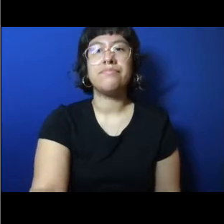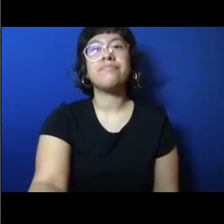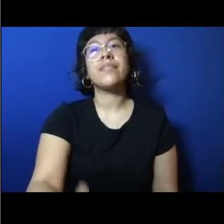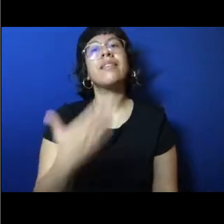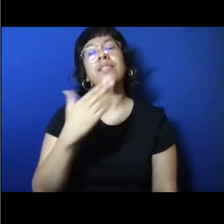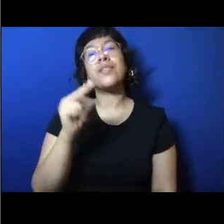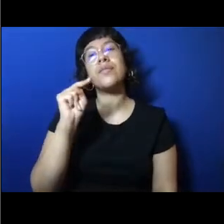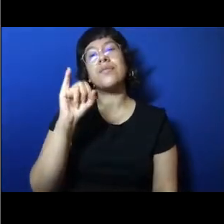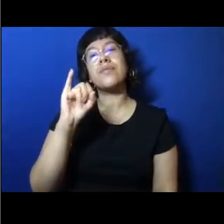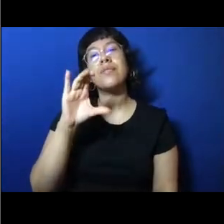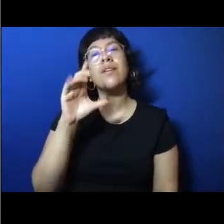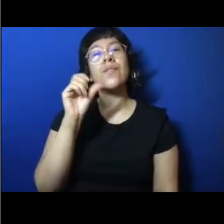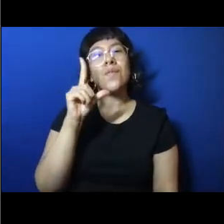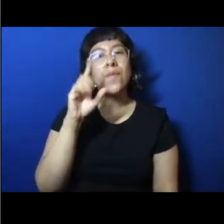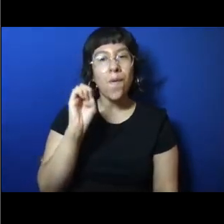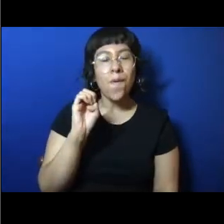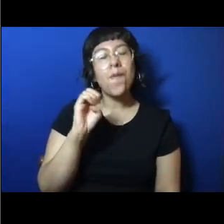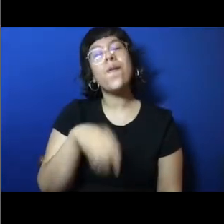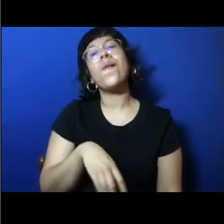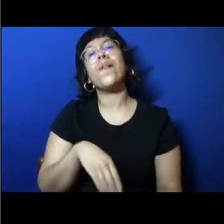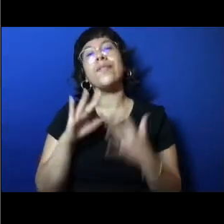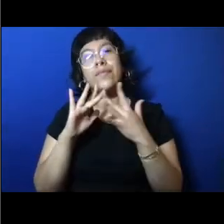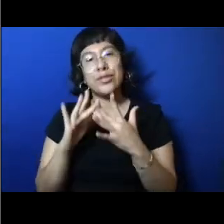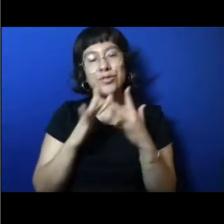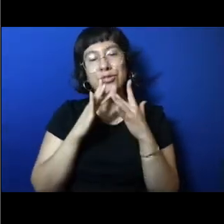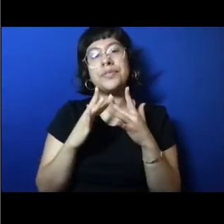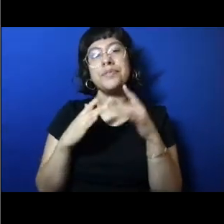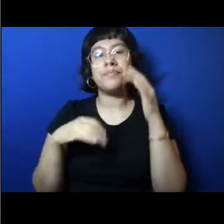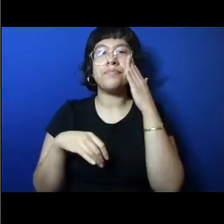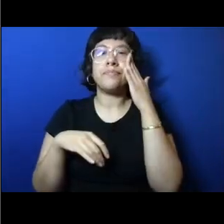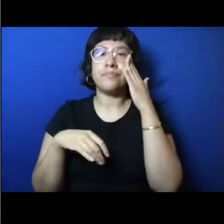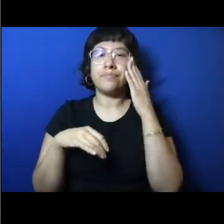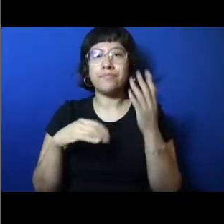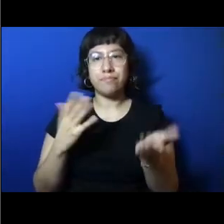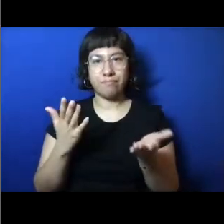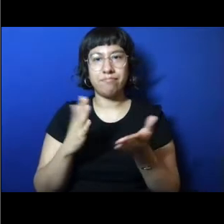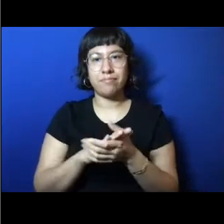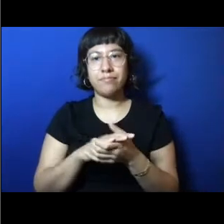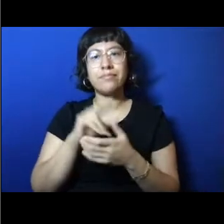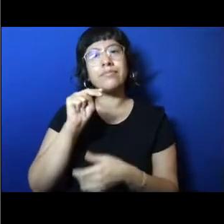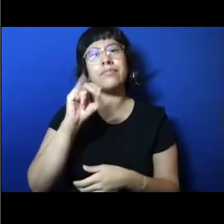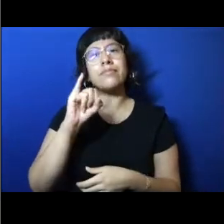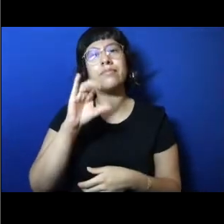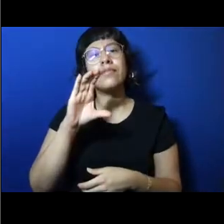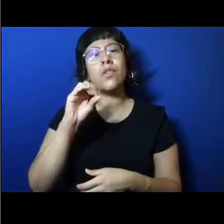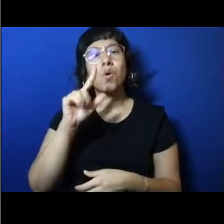to you all today, virtually and otherwise. I really, Nicole mentioned that the National Oceanic